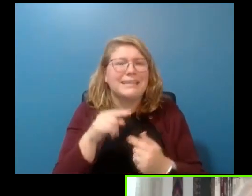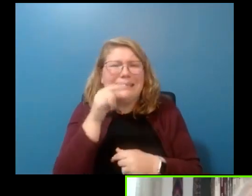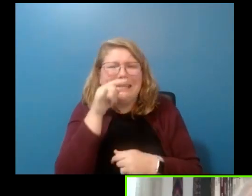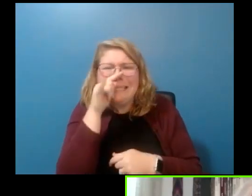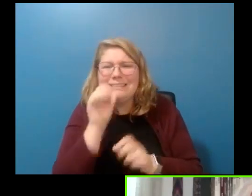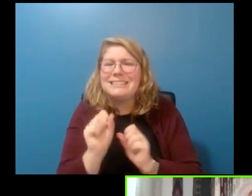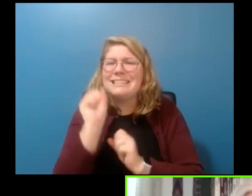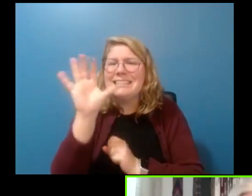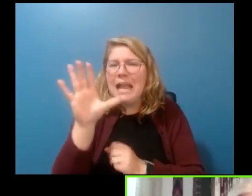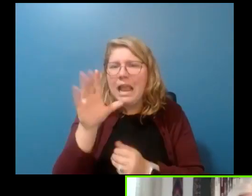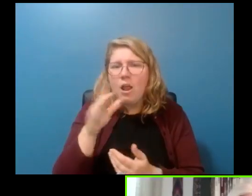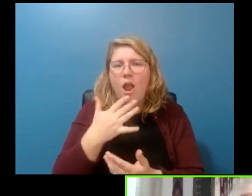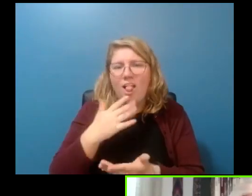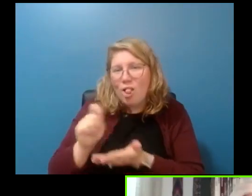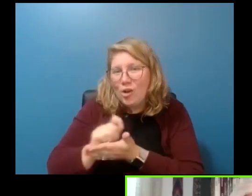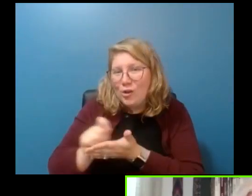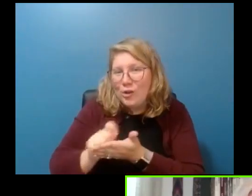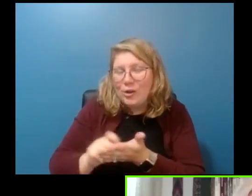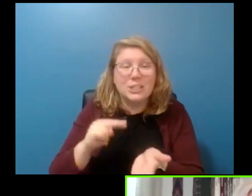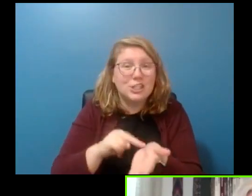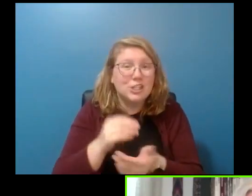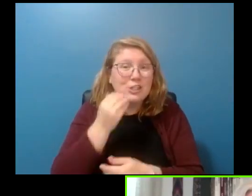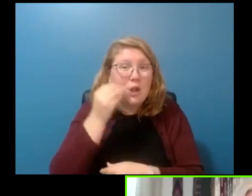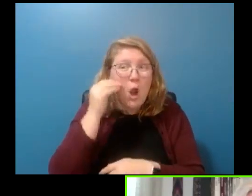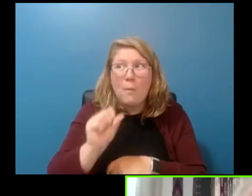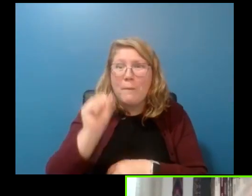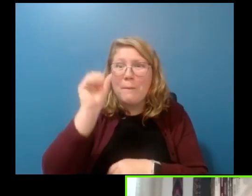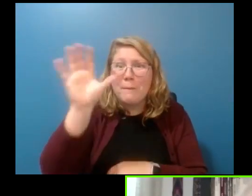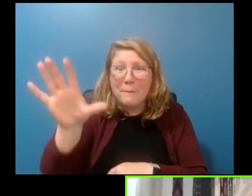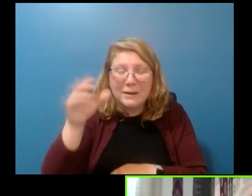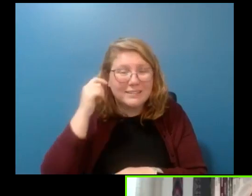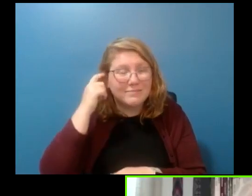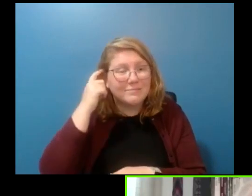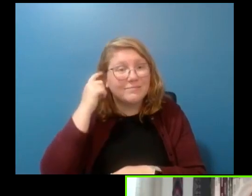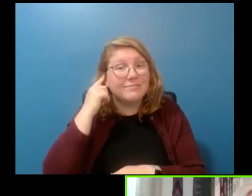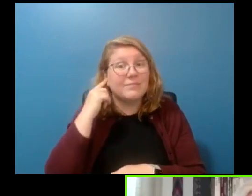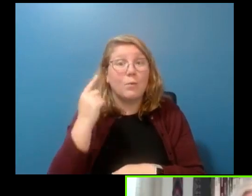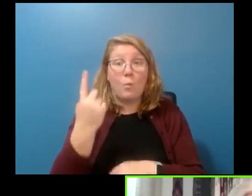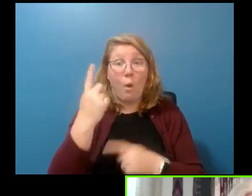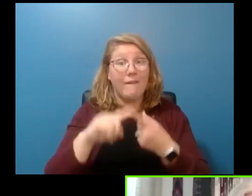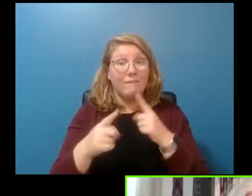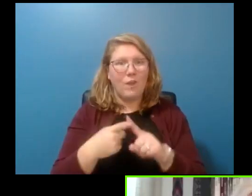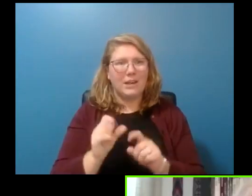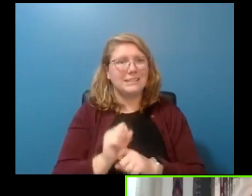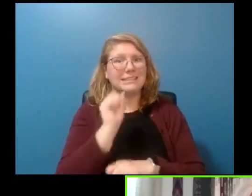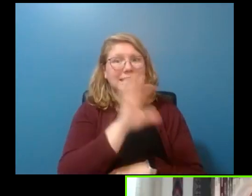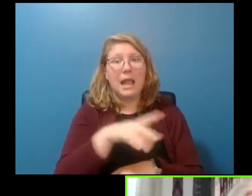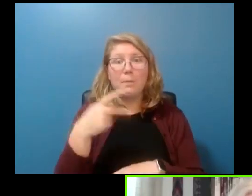out for six. And moving gets endorphins in your brain and you feel better.